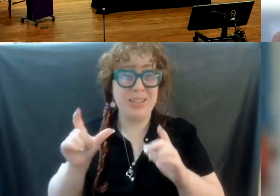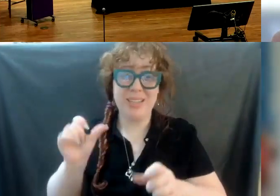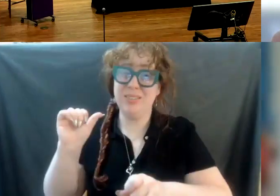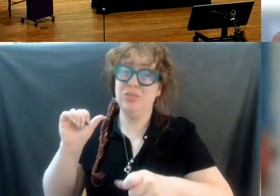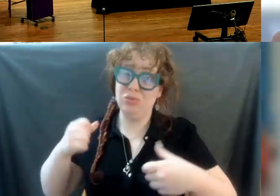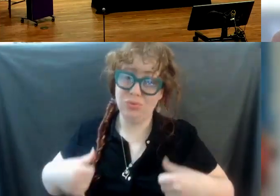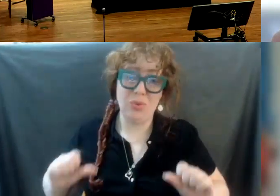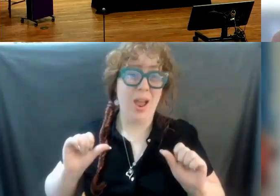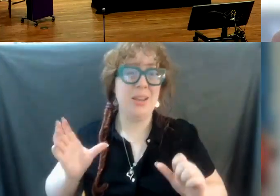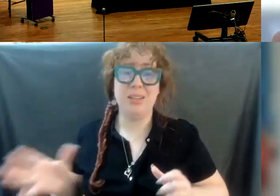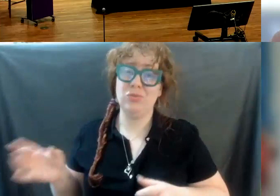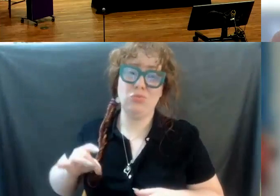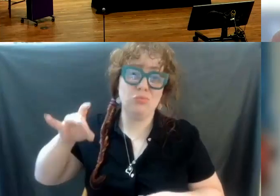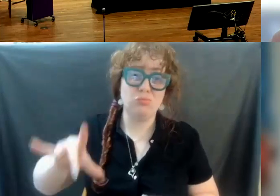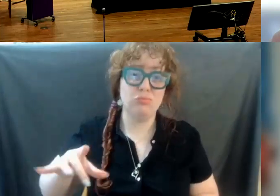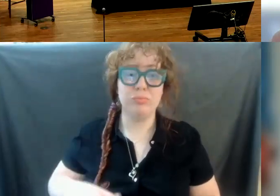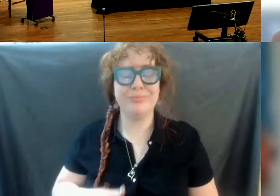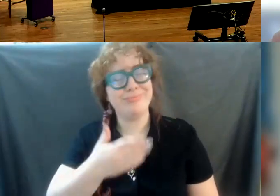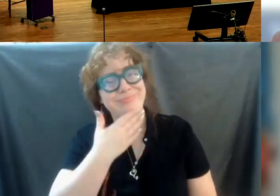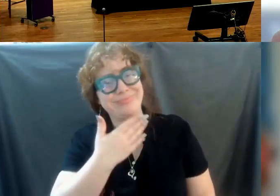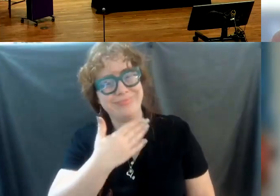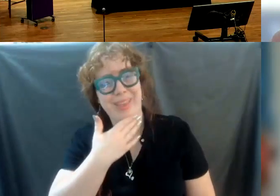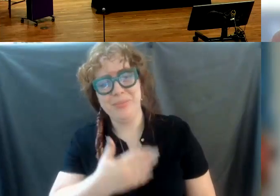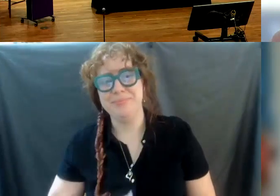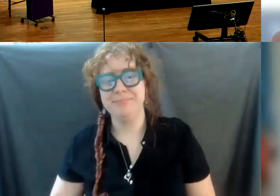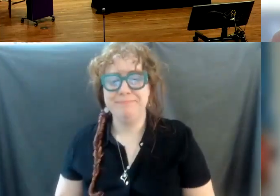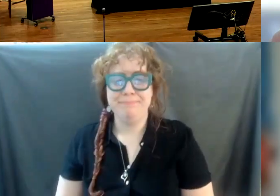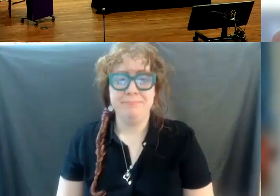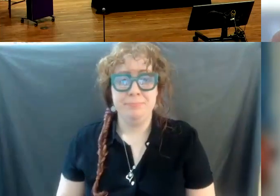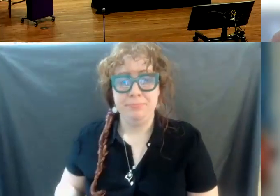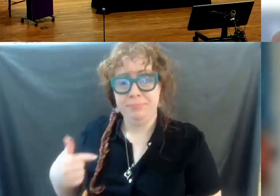This is Briana speaking.